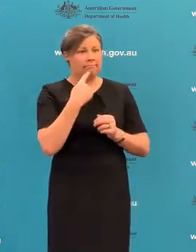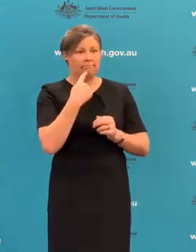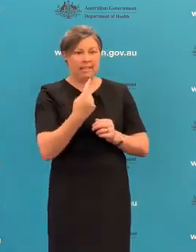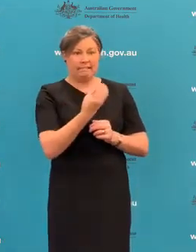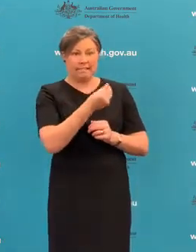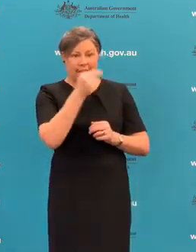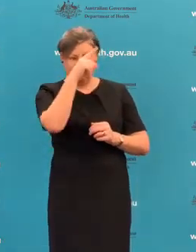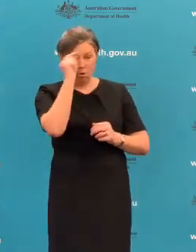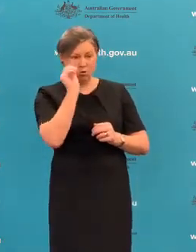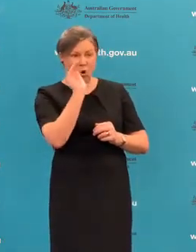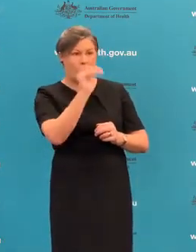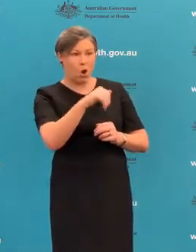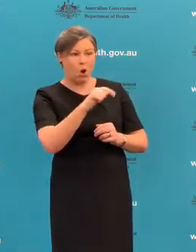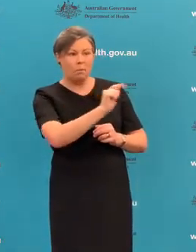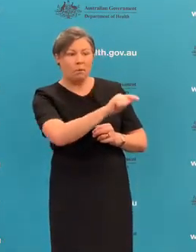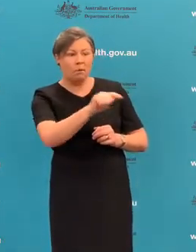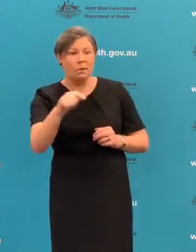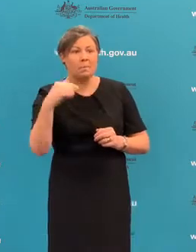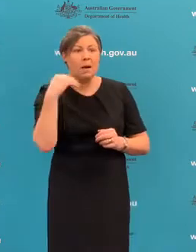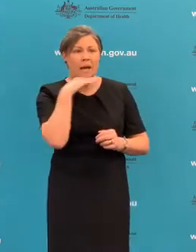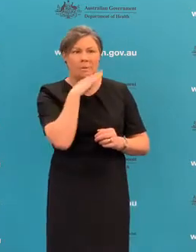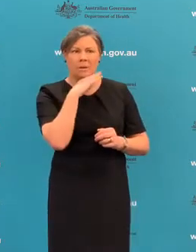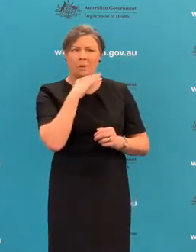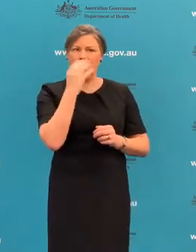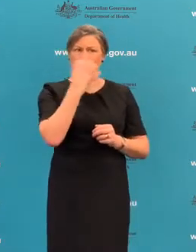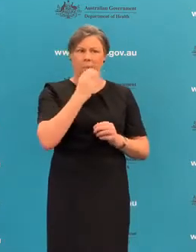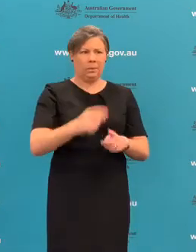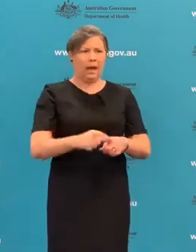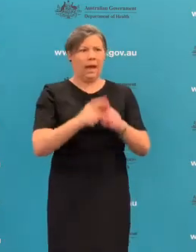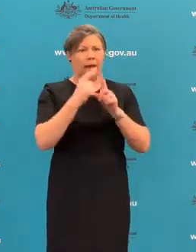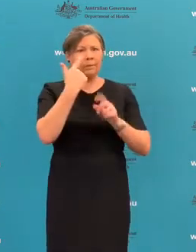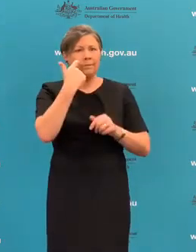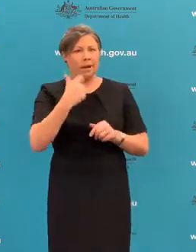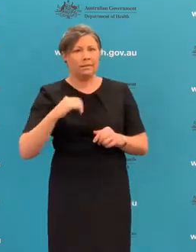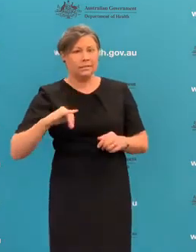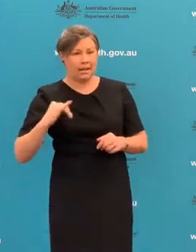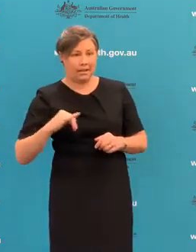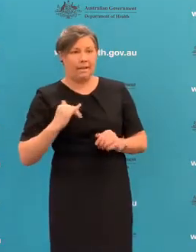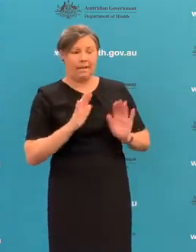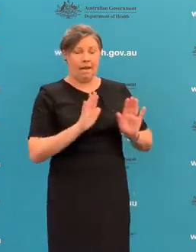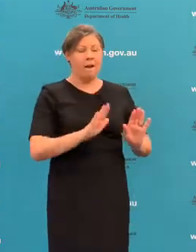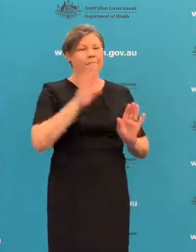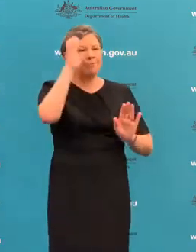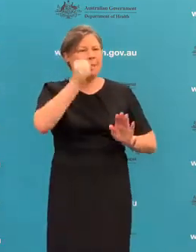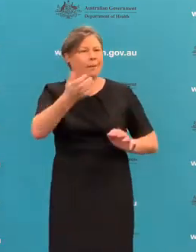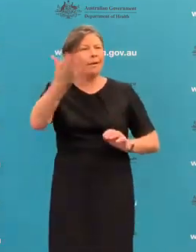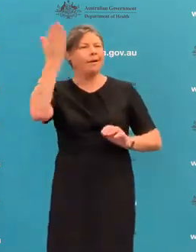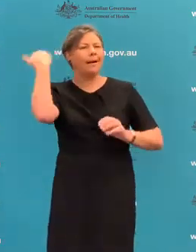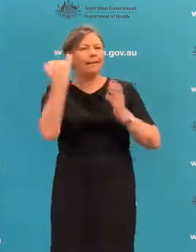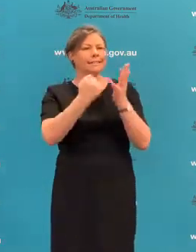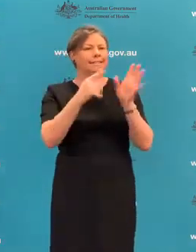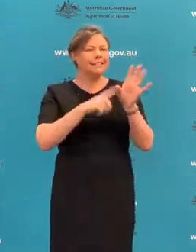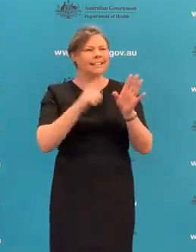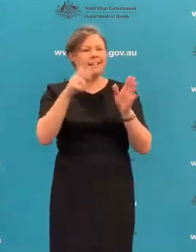aged care facilities in Melbourne. Given what we have seen in Sydney earlier on in this crisis with Newmarch House and Dorothy Henderson